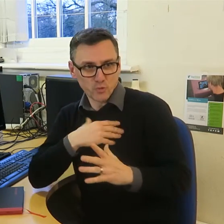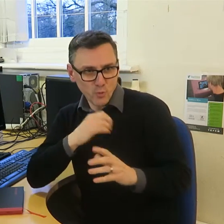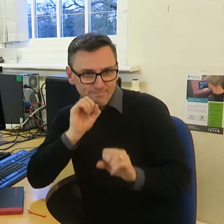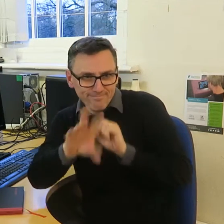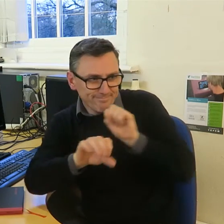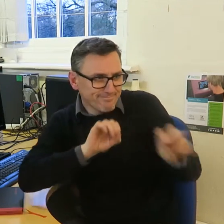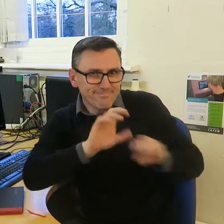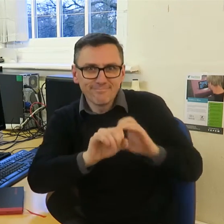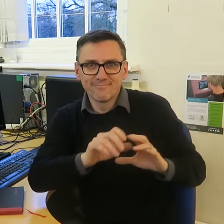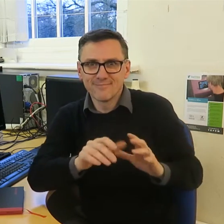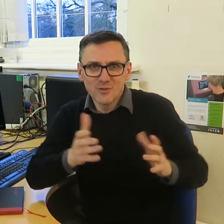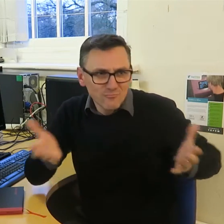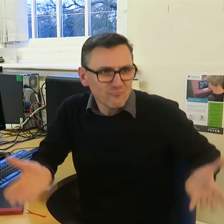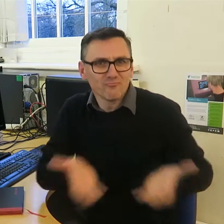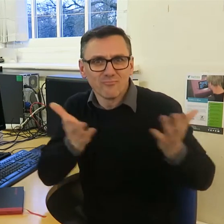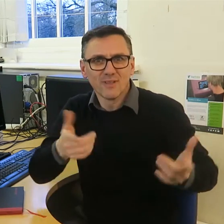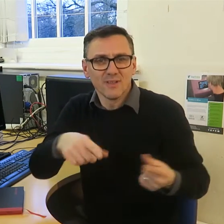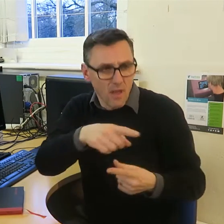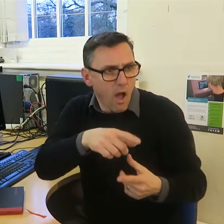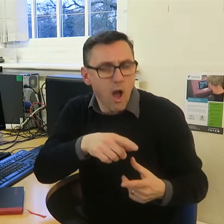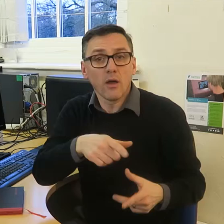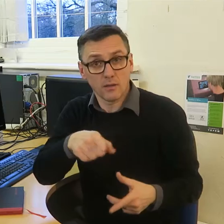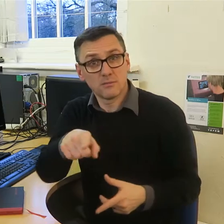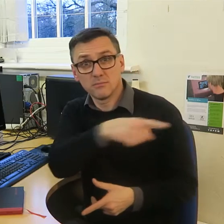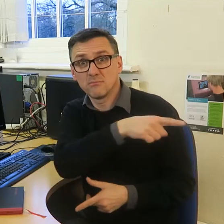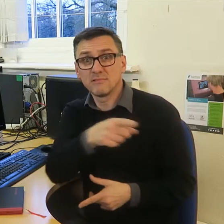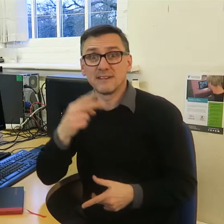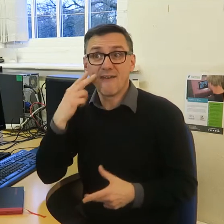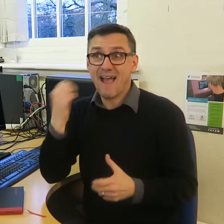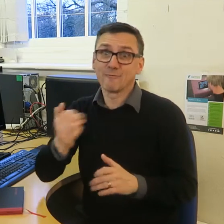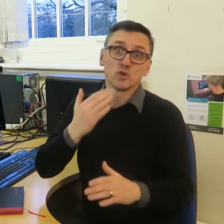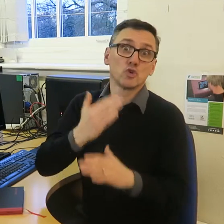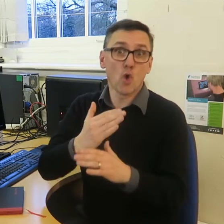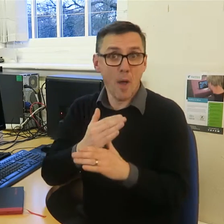My role is to explain to customers the benefits of our service and how it can help them.